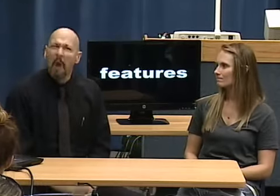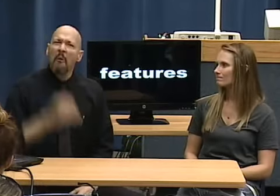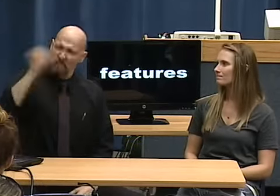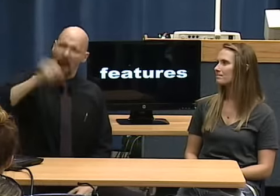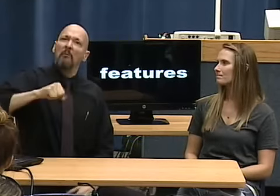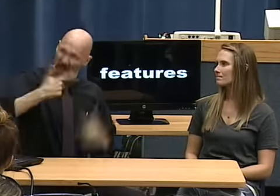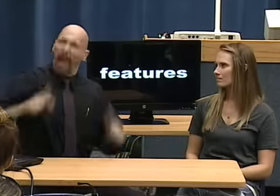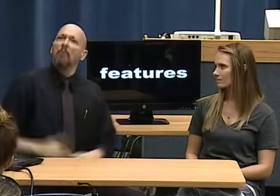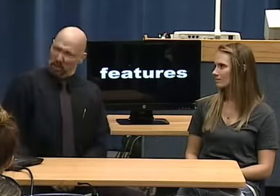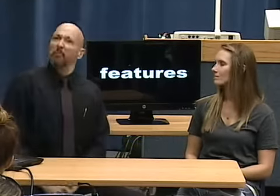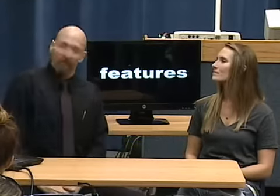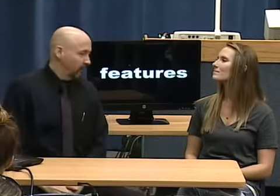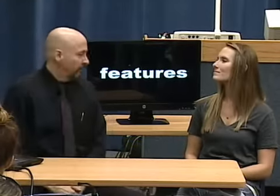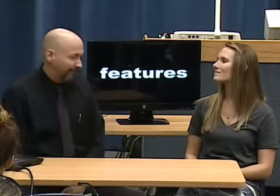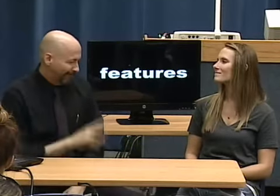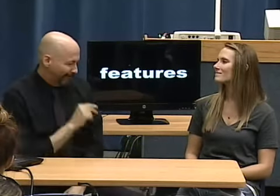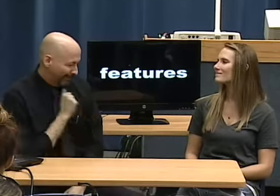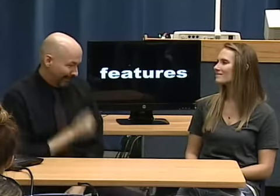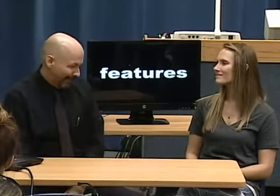I could only angrily say, "Yes, it is a language!" "No, it's not," he said.